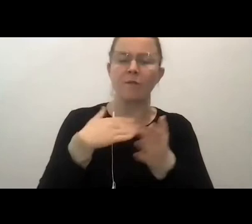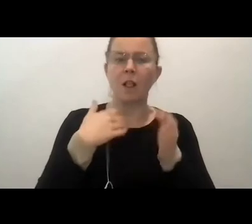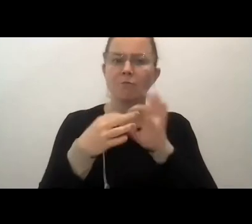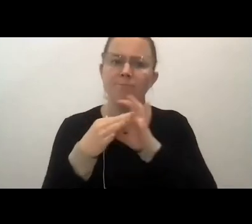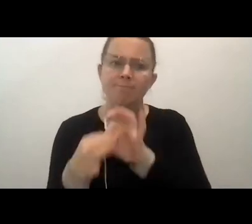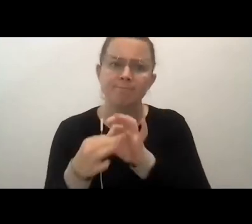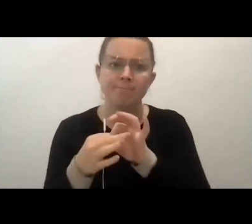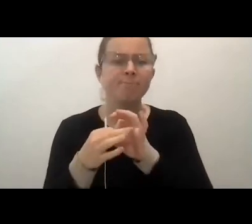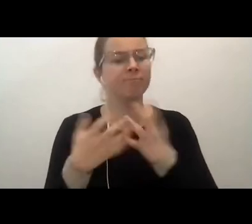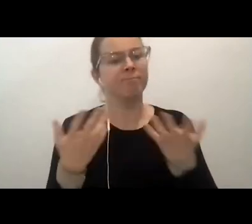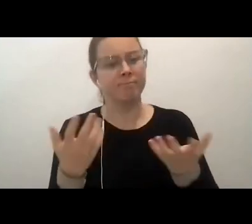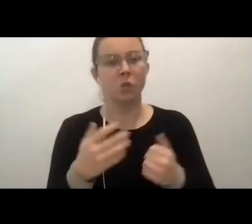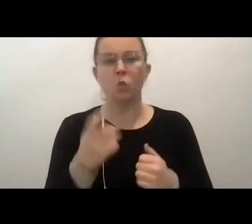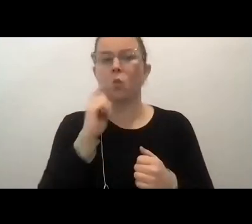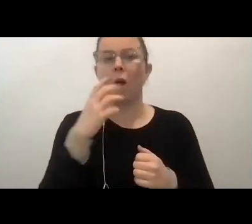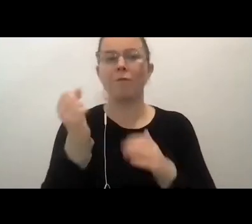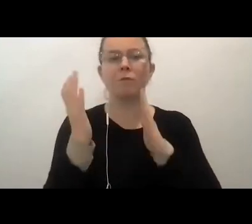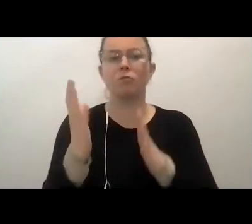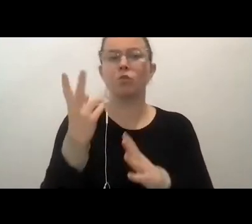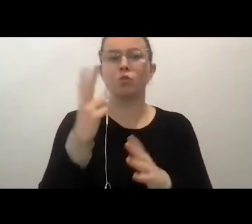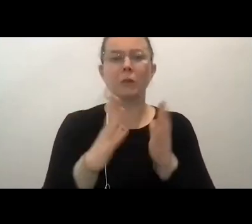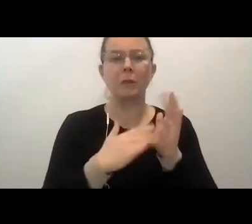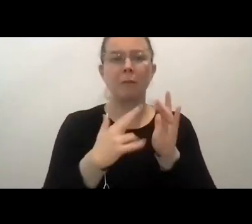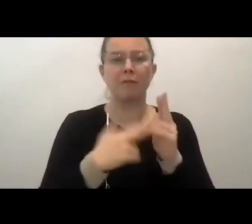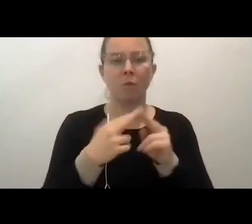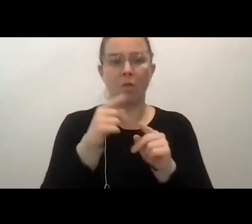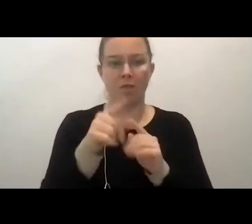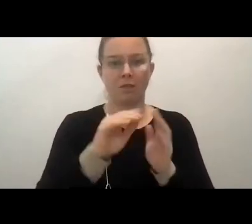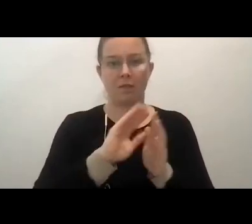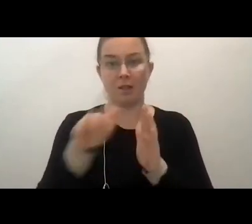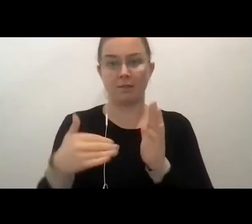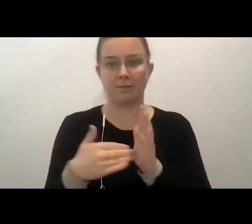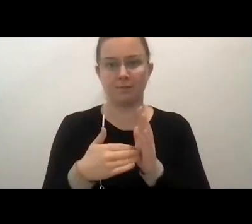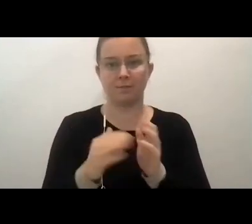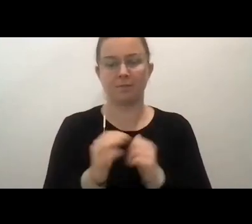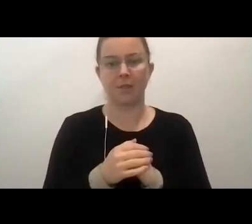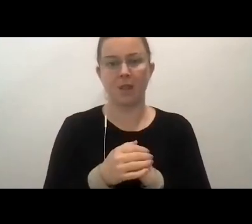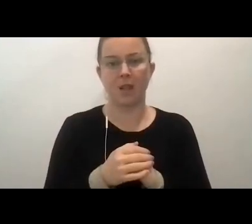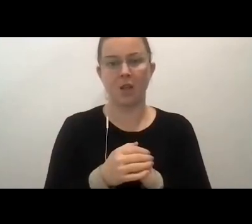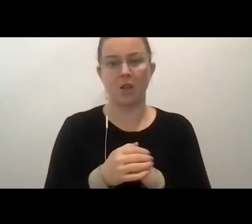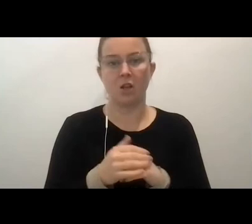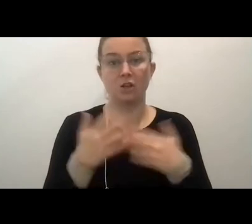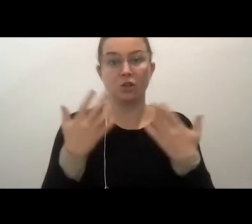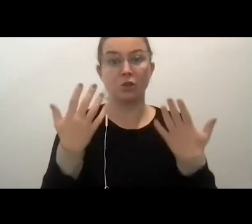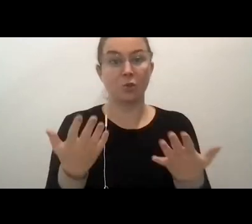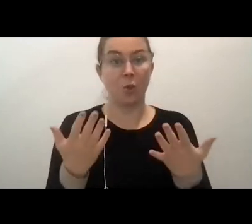we'll have about 20 minutes for that at the end. So without further ado I'd like to start